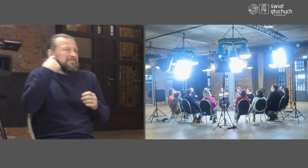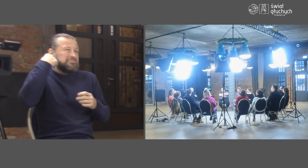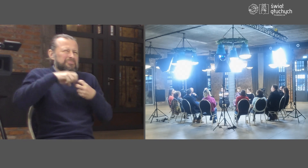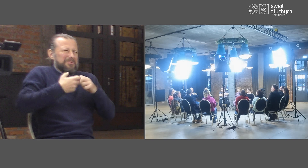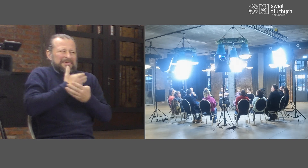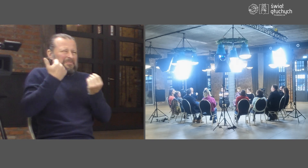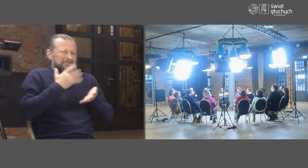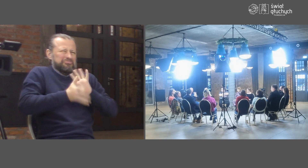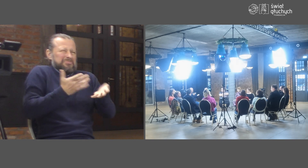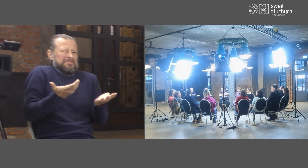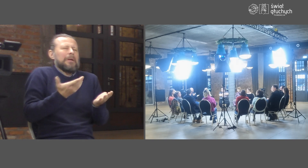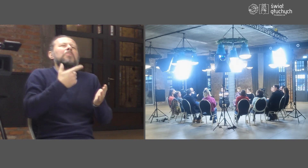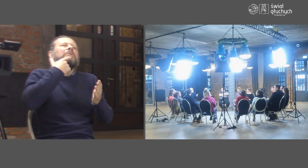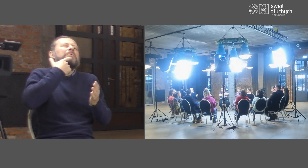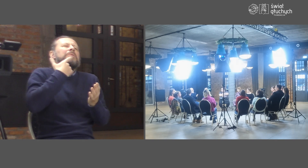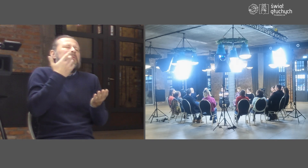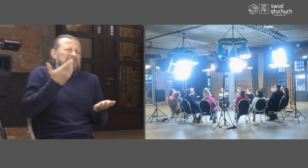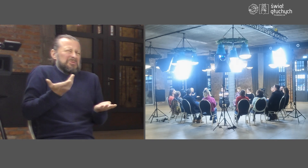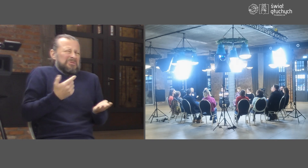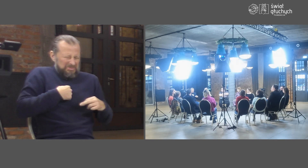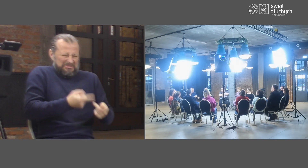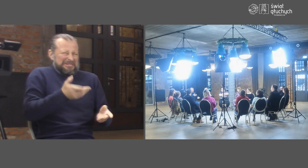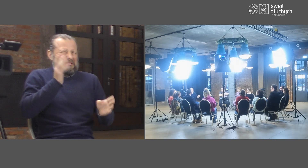I can’t hear, but it’s not a problem for me. I just sign. I don’t have to speak.